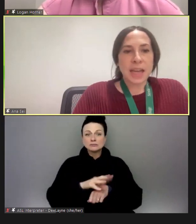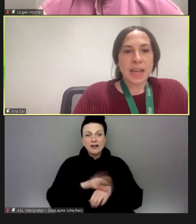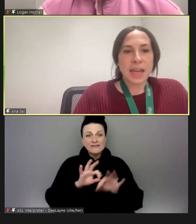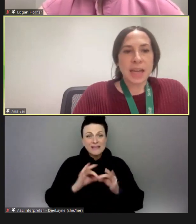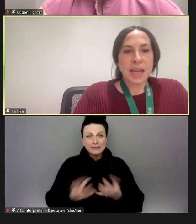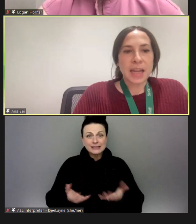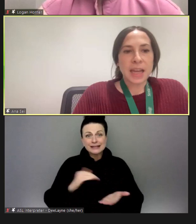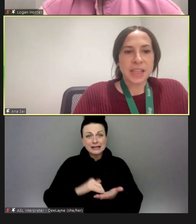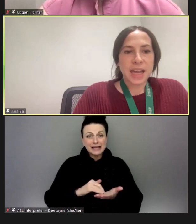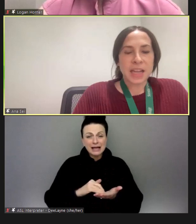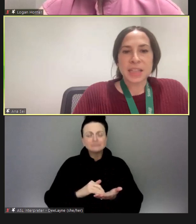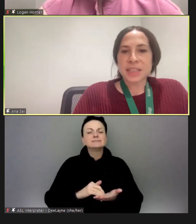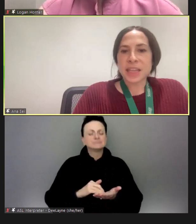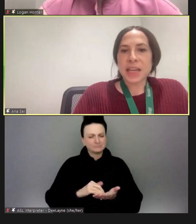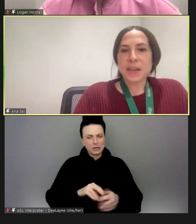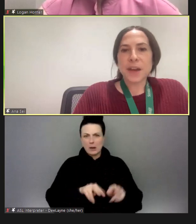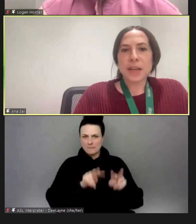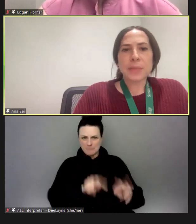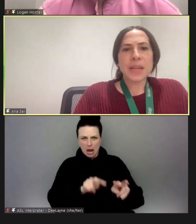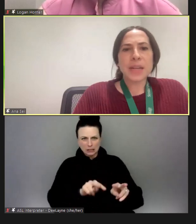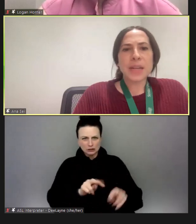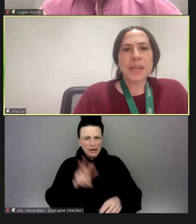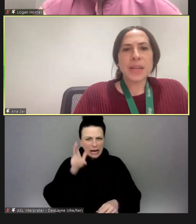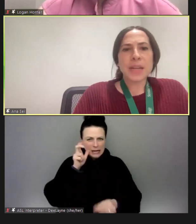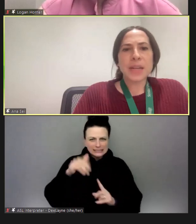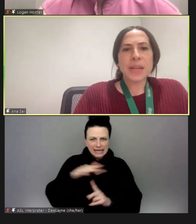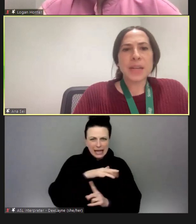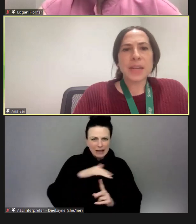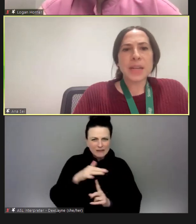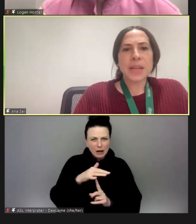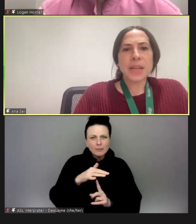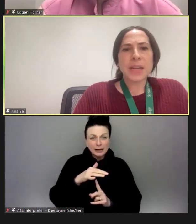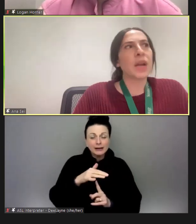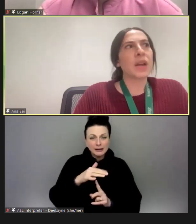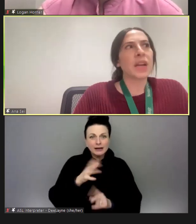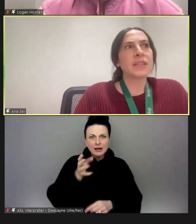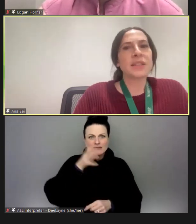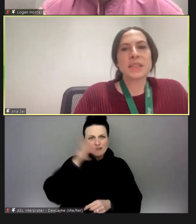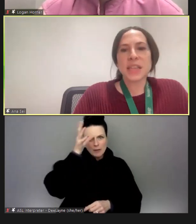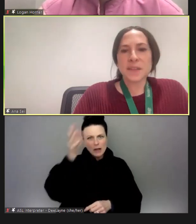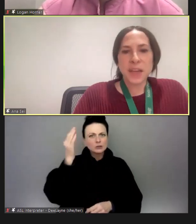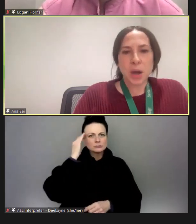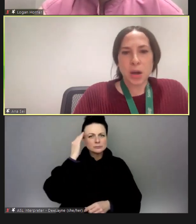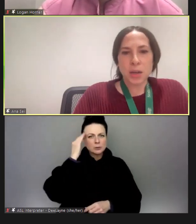monitoring that listening environment is